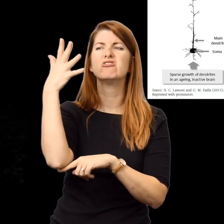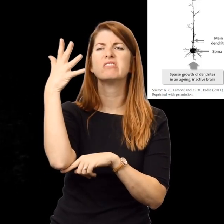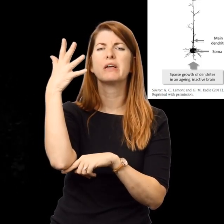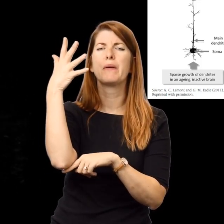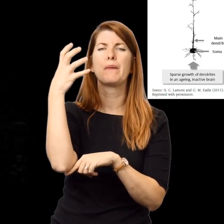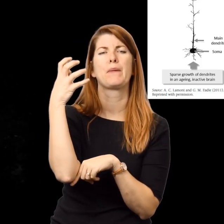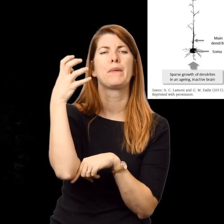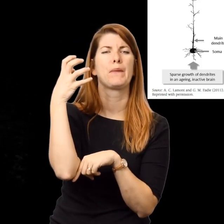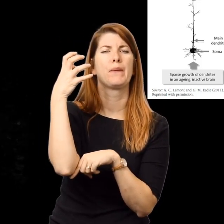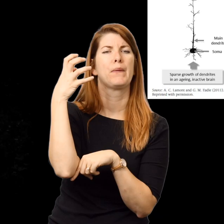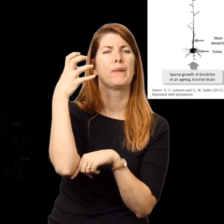It has very few branches.